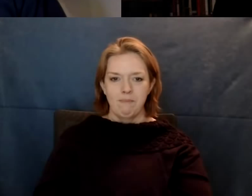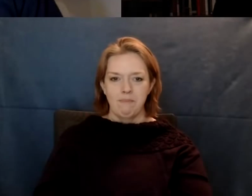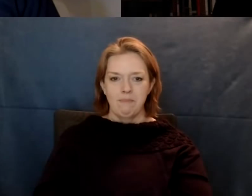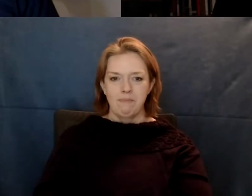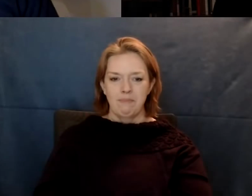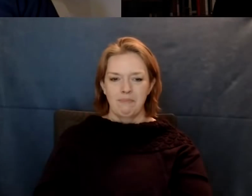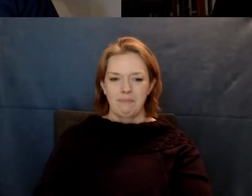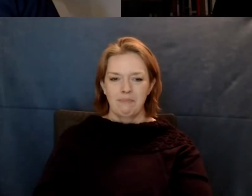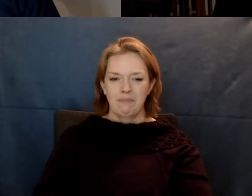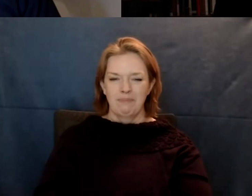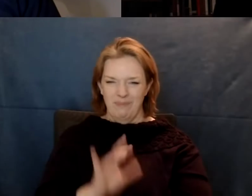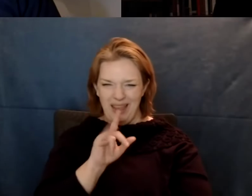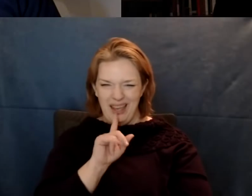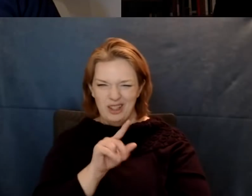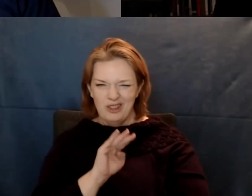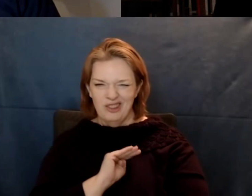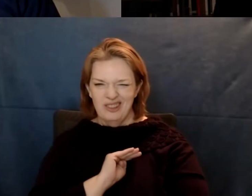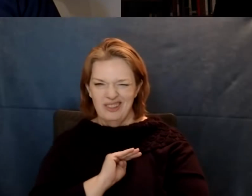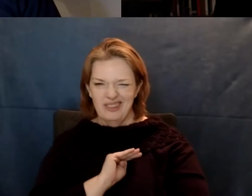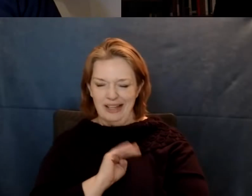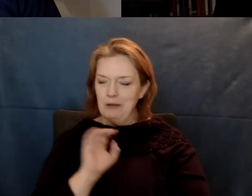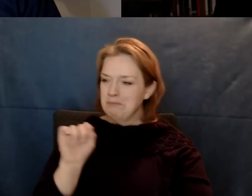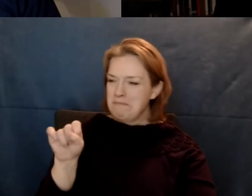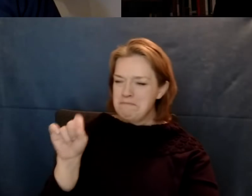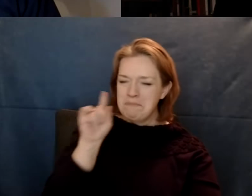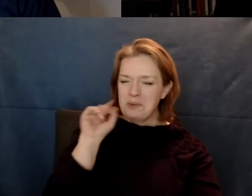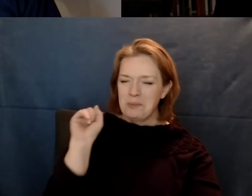K: I think so, yeah.